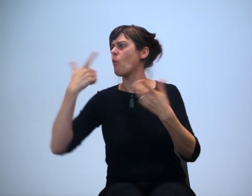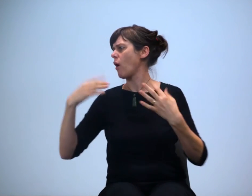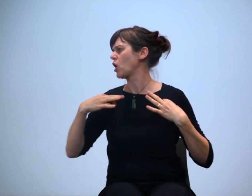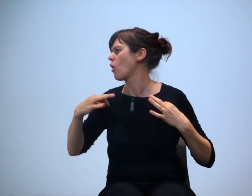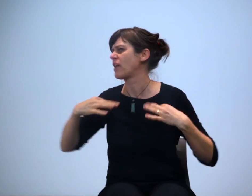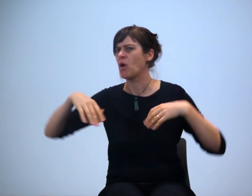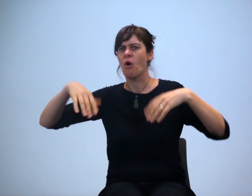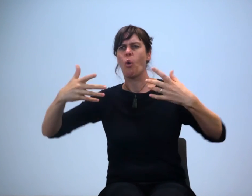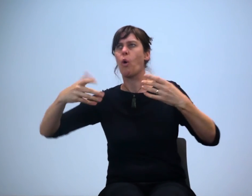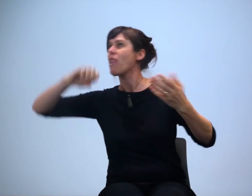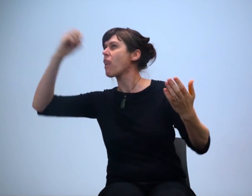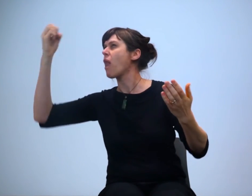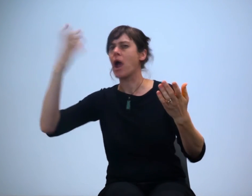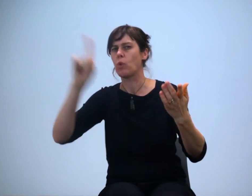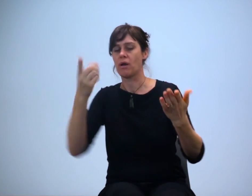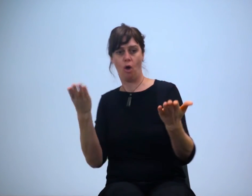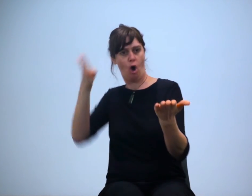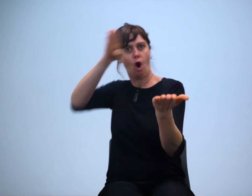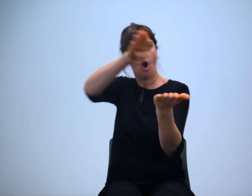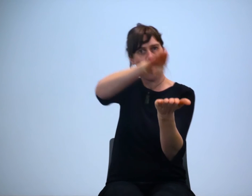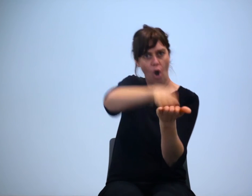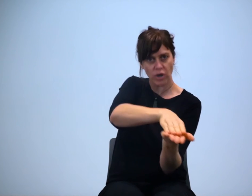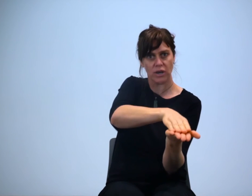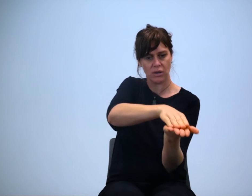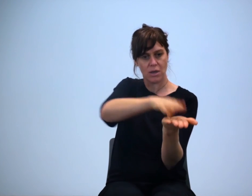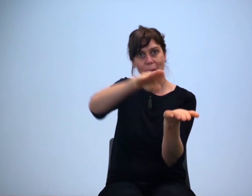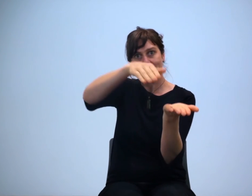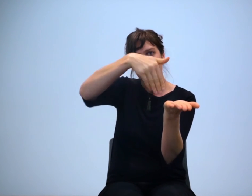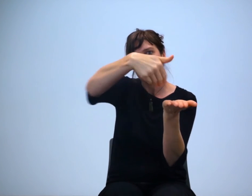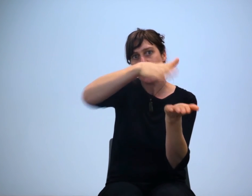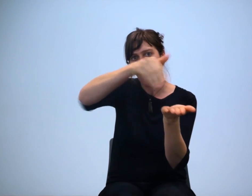or phenomenon (such as a botanacial specicmen,